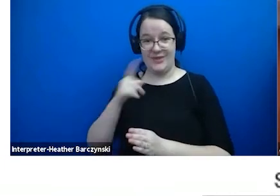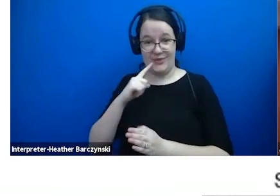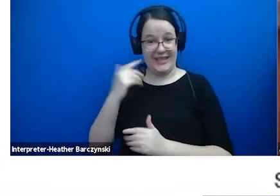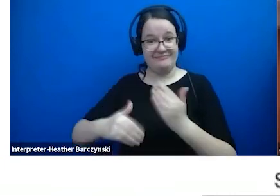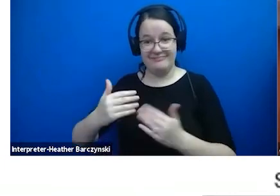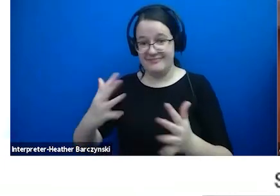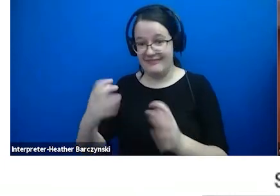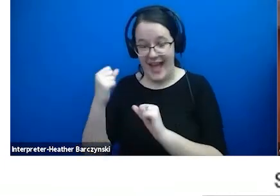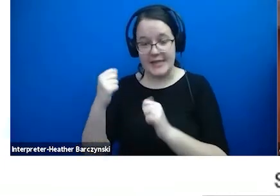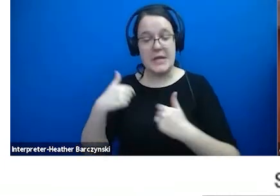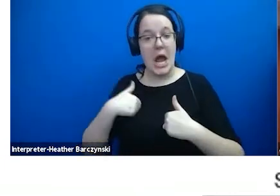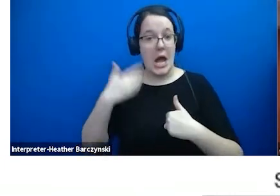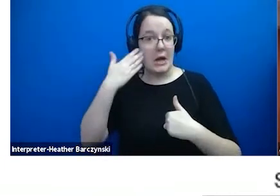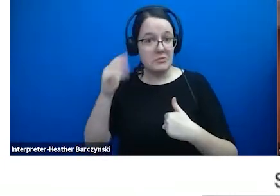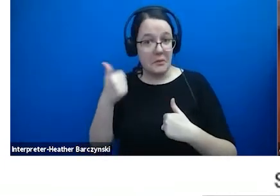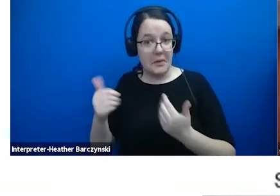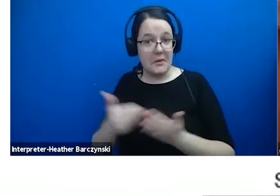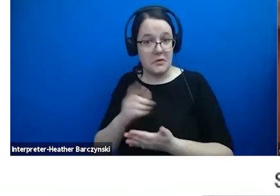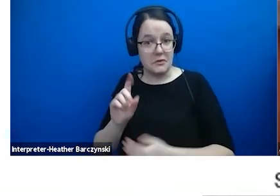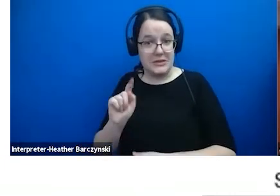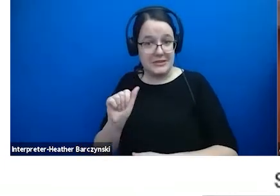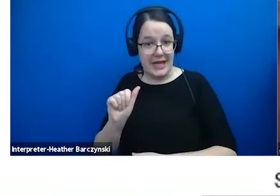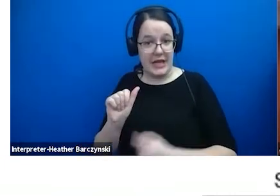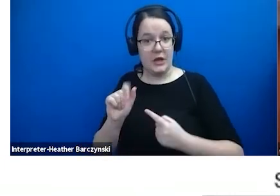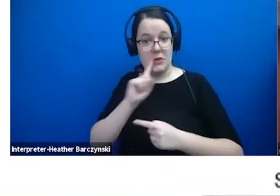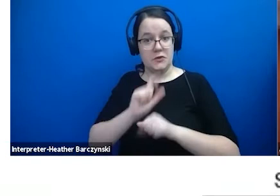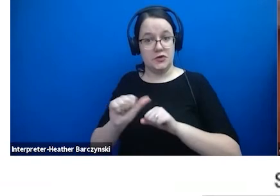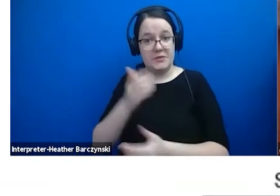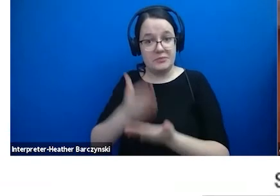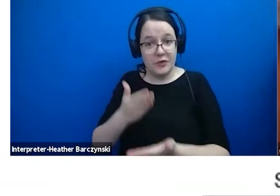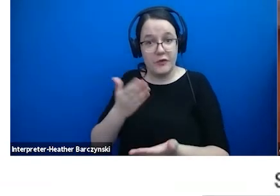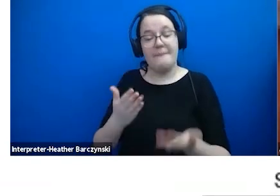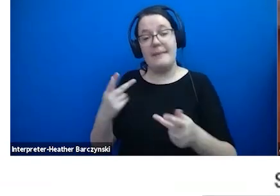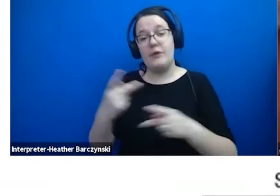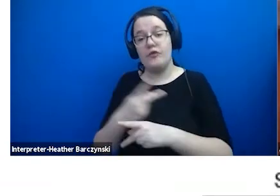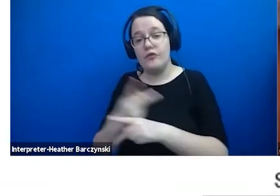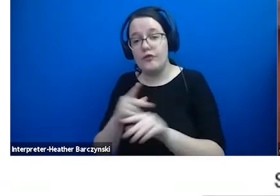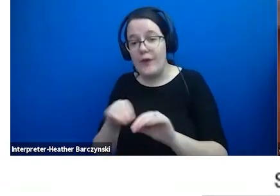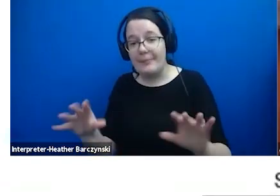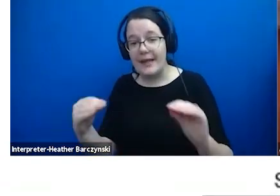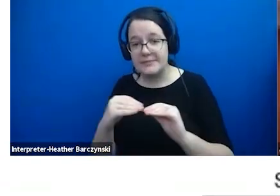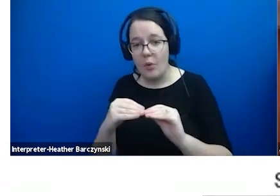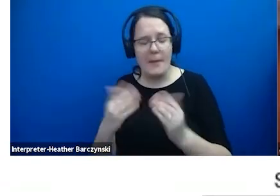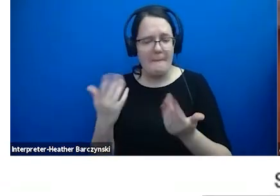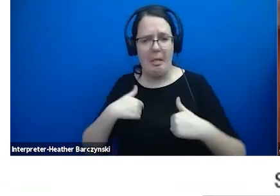of any new data where it shows that it it replicates to higher amounts or um longer